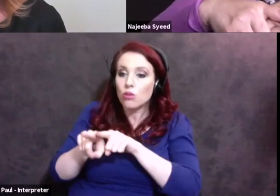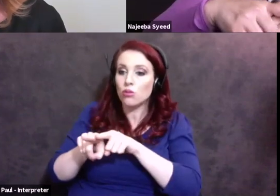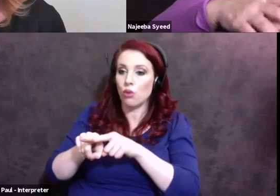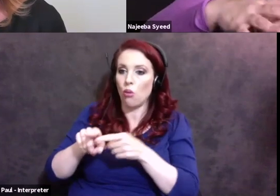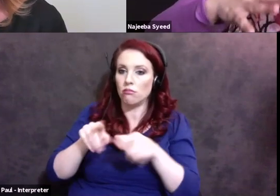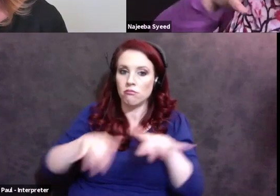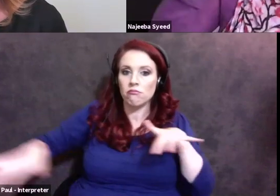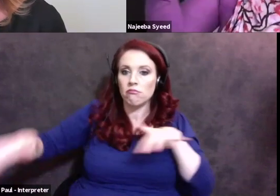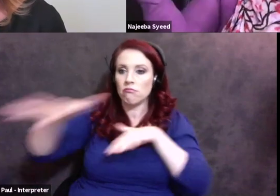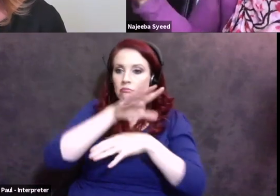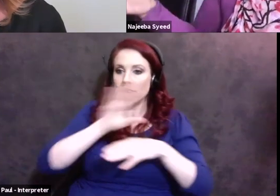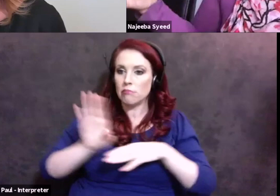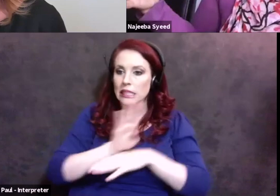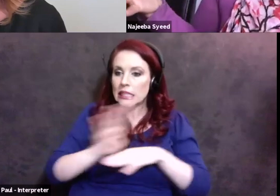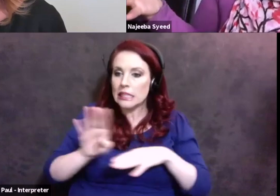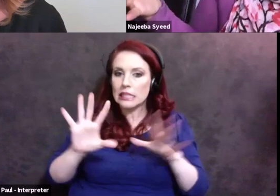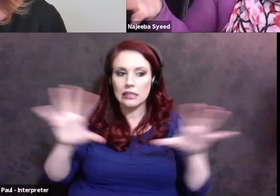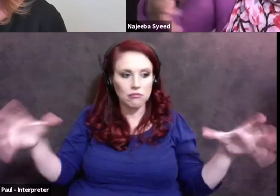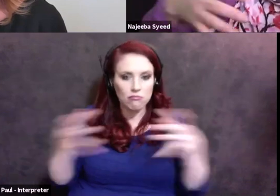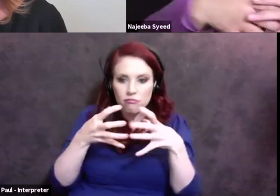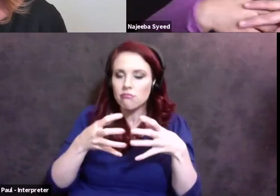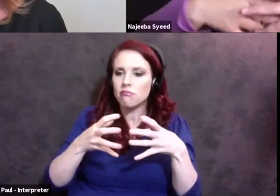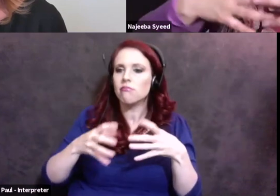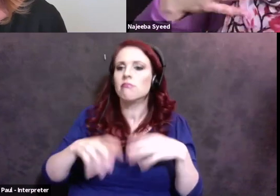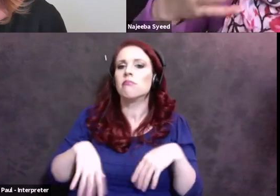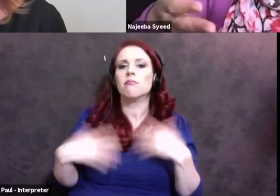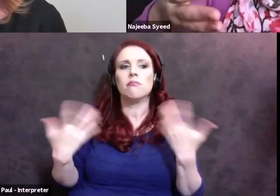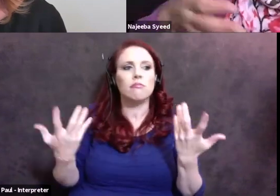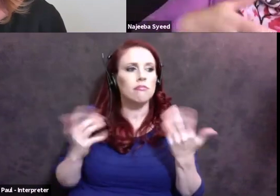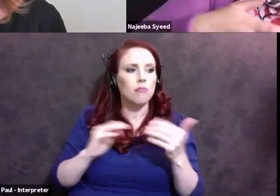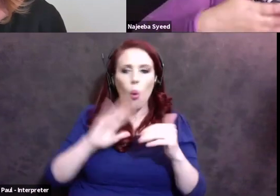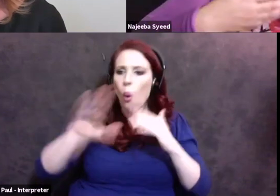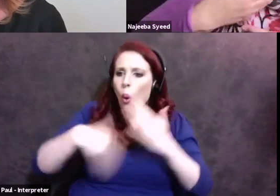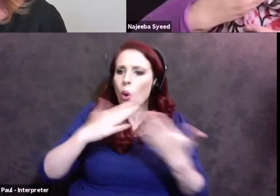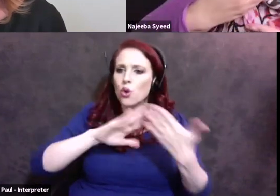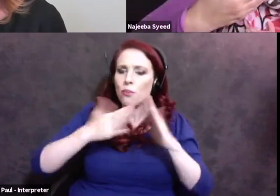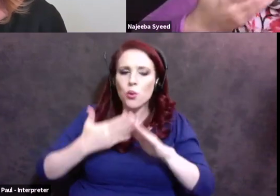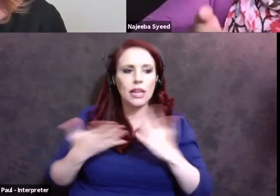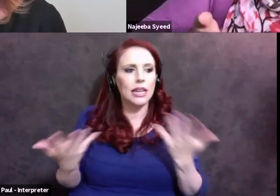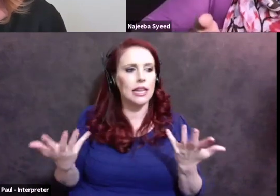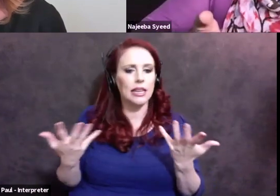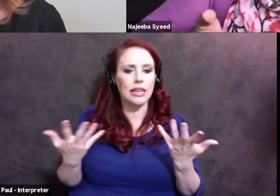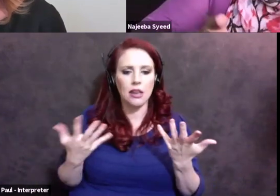humility, how do you bring a whole institution, or a whole community, or a company into a